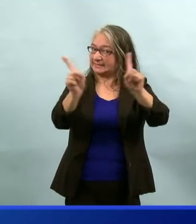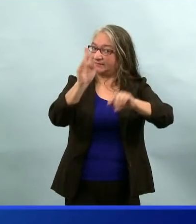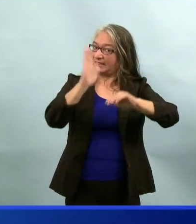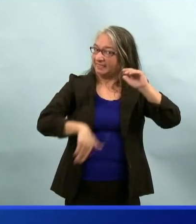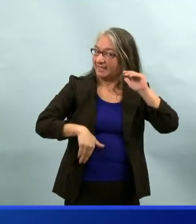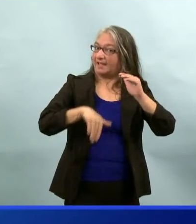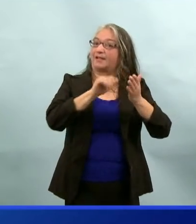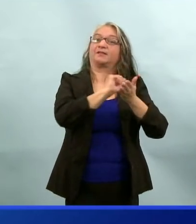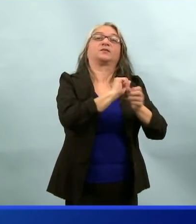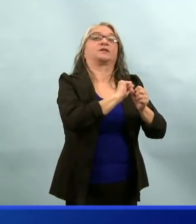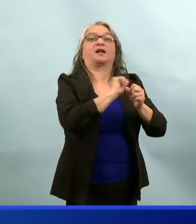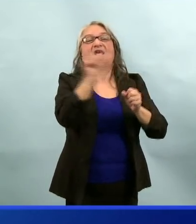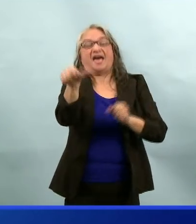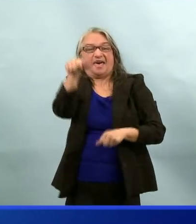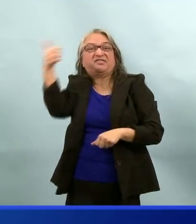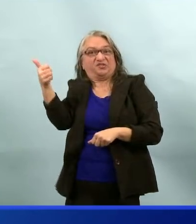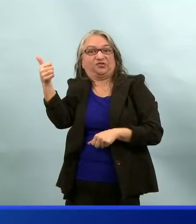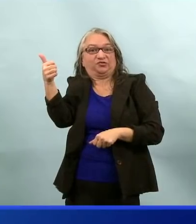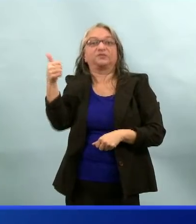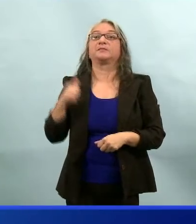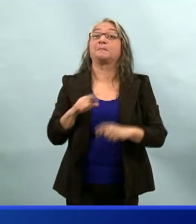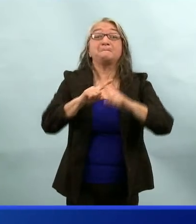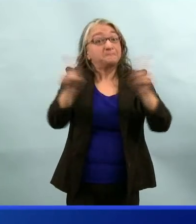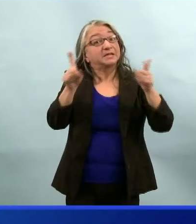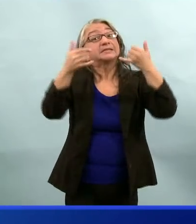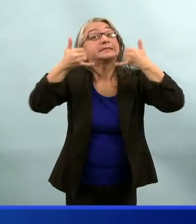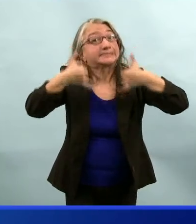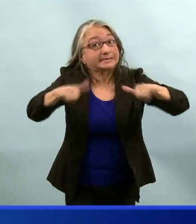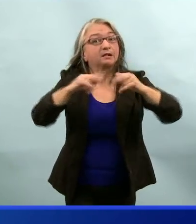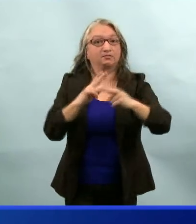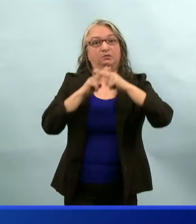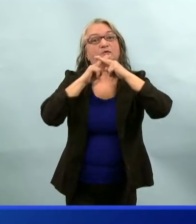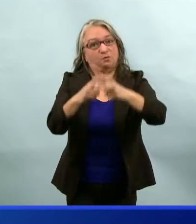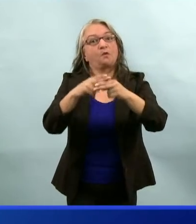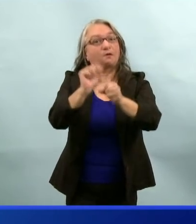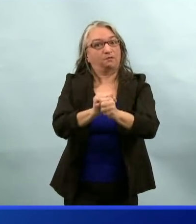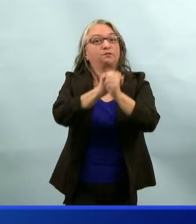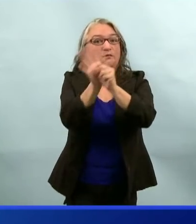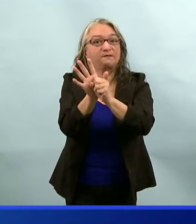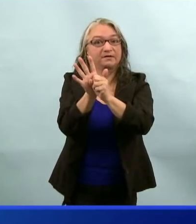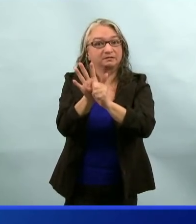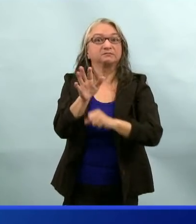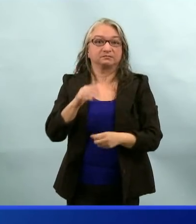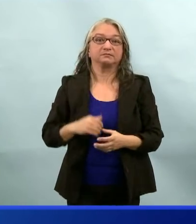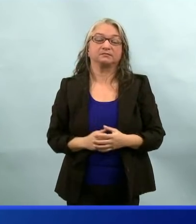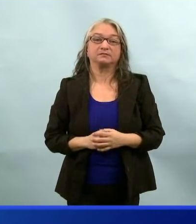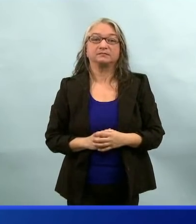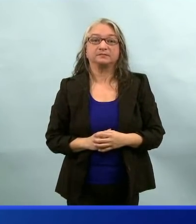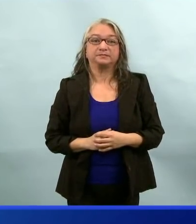it will take time for vaccine manufacturers to create and get approval for a new vaccine